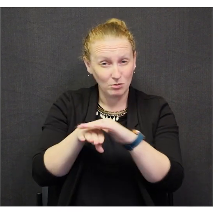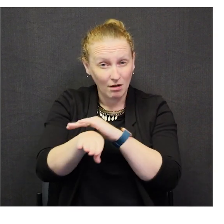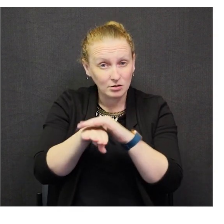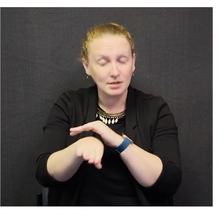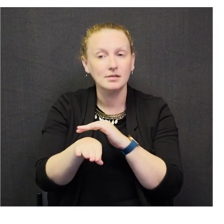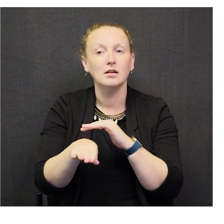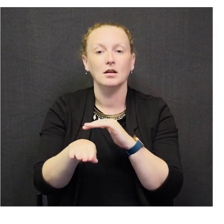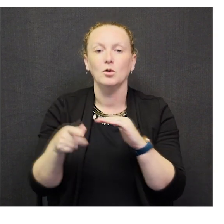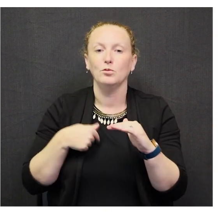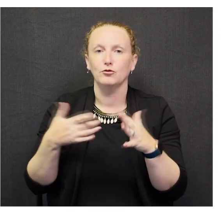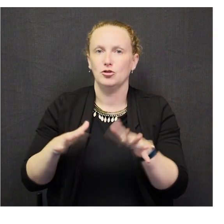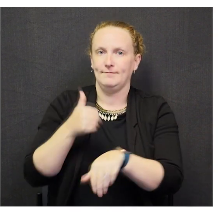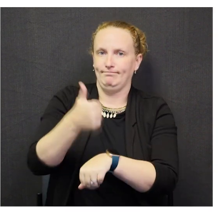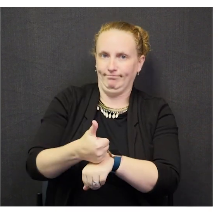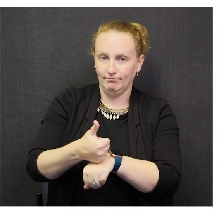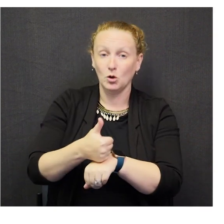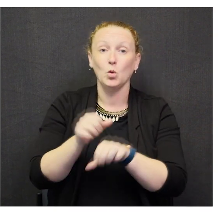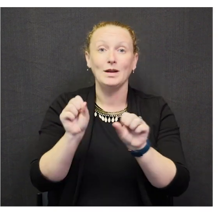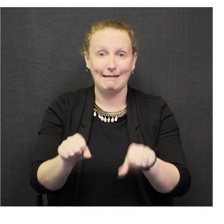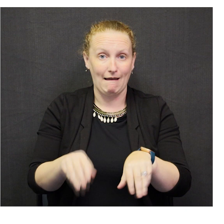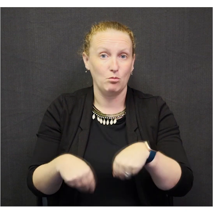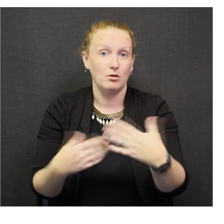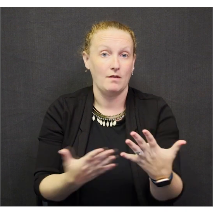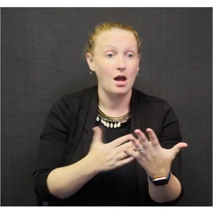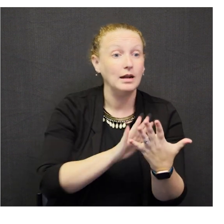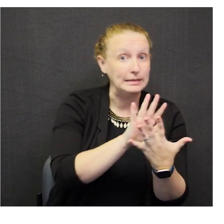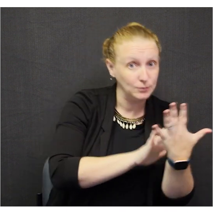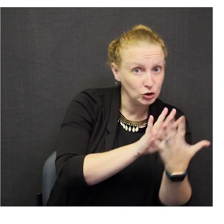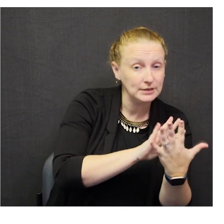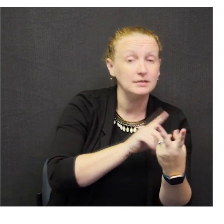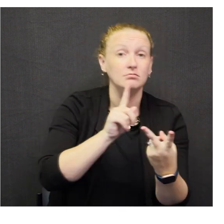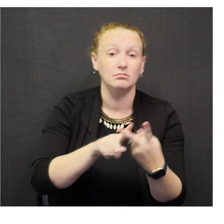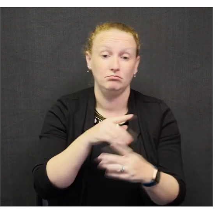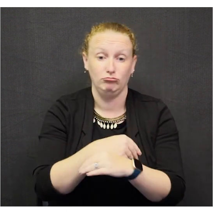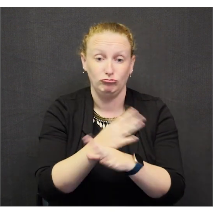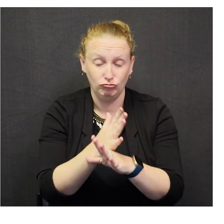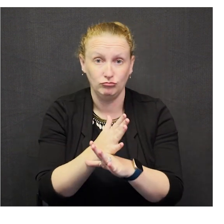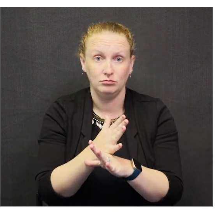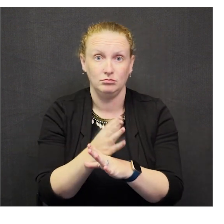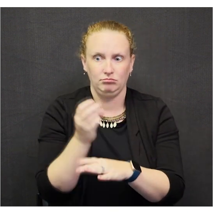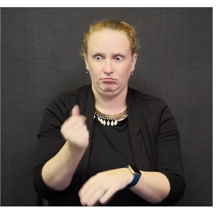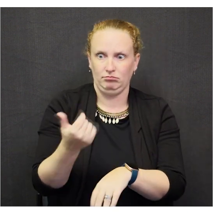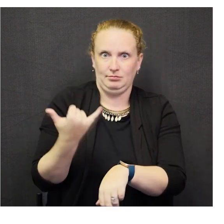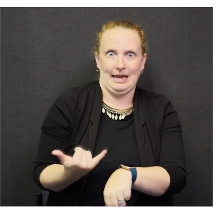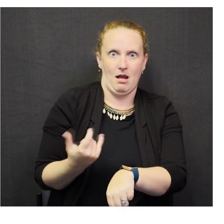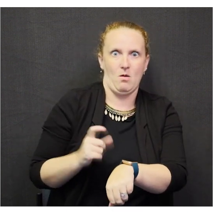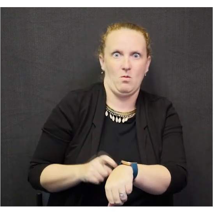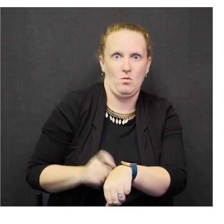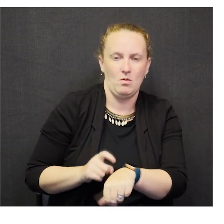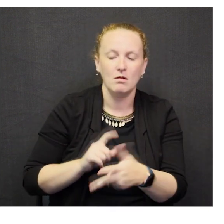in person, by phone or by video, on demand anywhere that the patient and provider are.